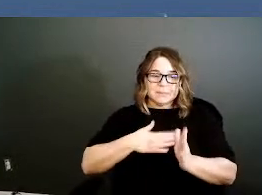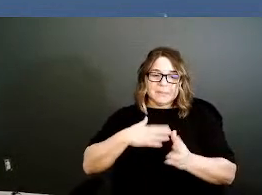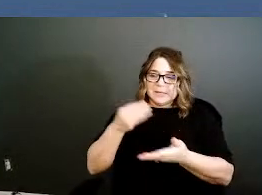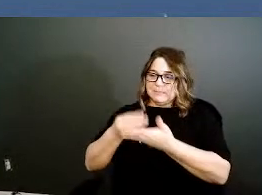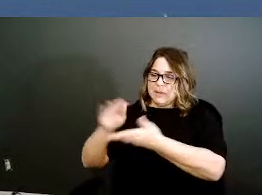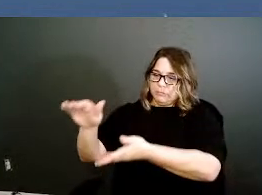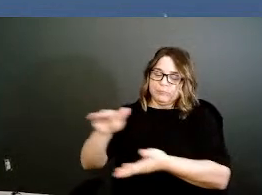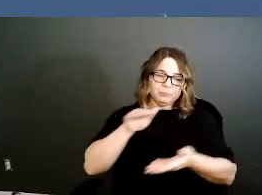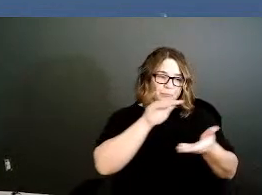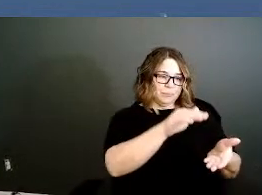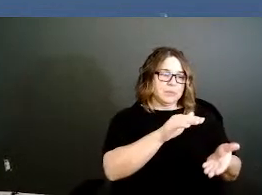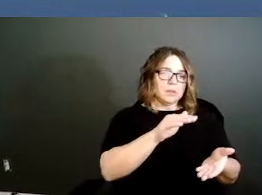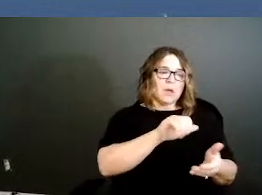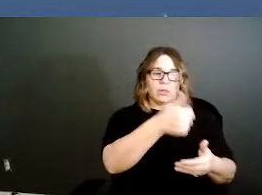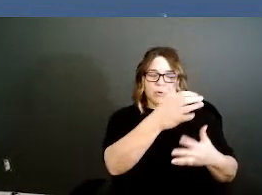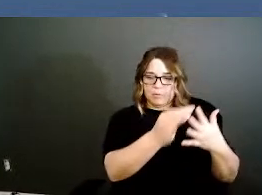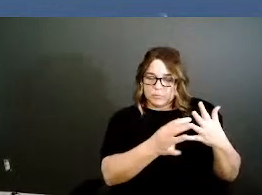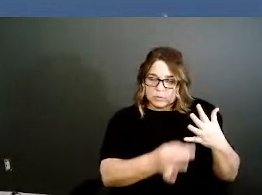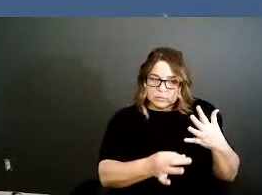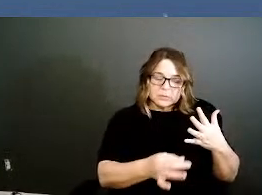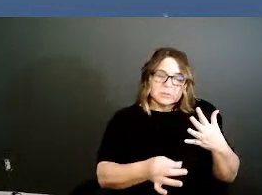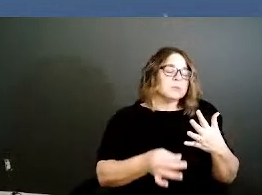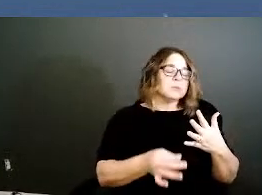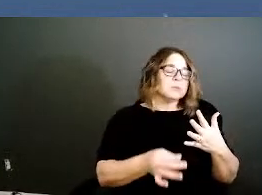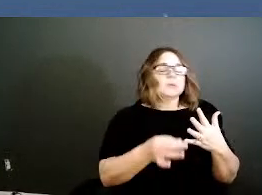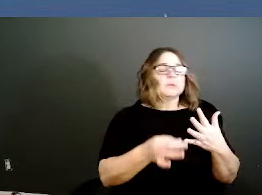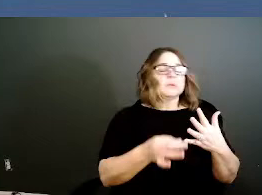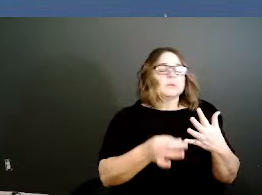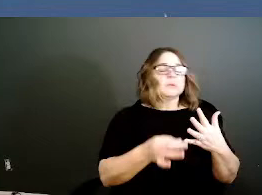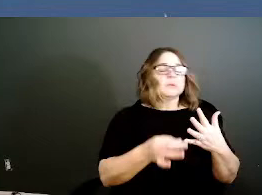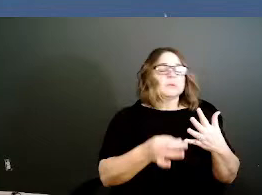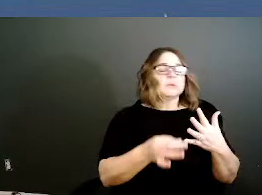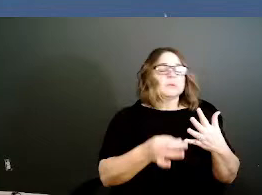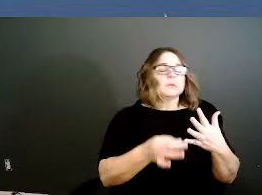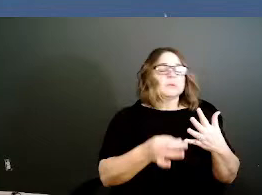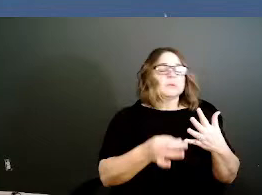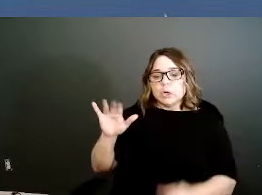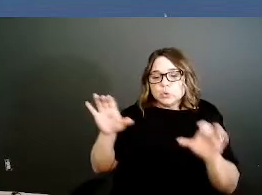WE NEED A REAL CHANGE AND ALL OF YOU ARE THE ONES WHO HAVE THE POWER TO MAKE THAT HAPPEN.